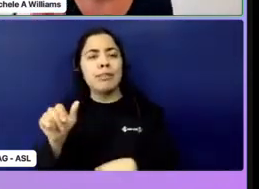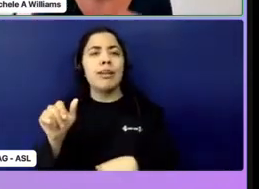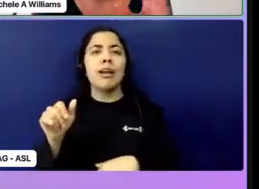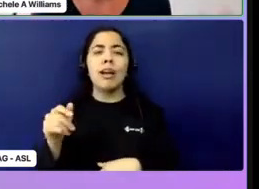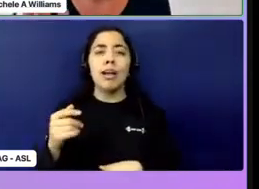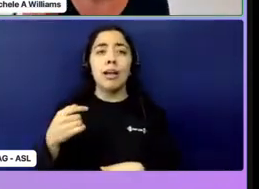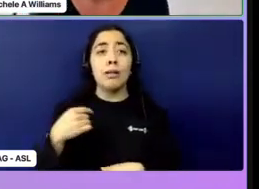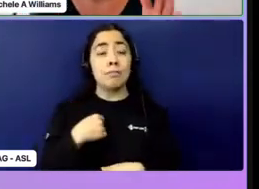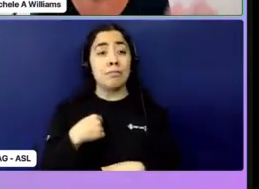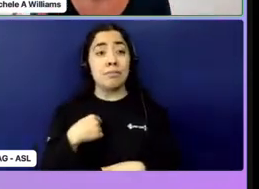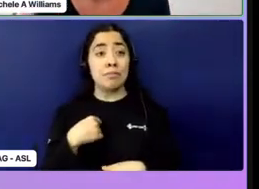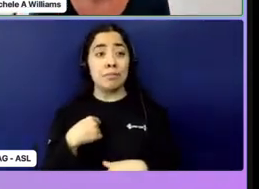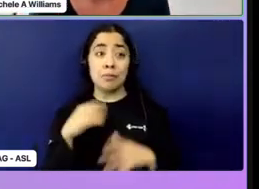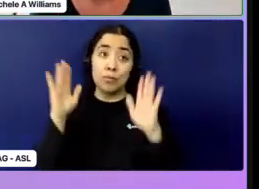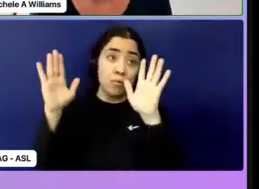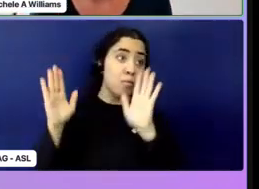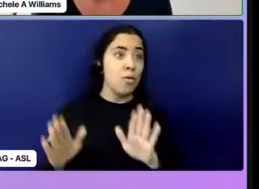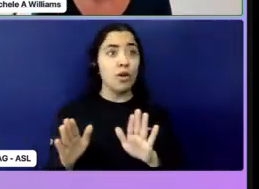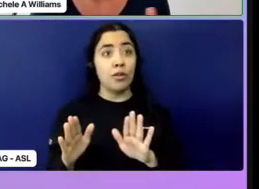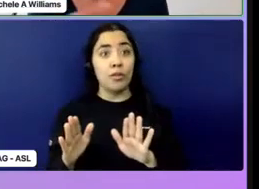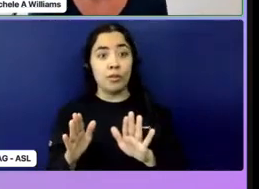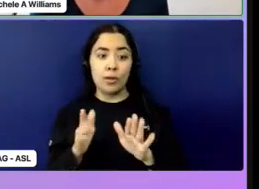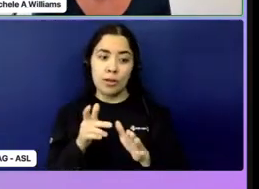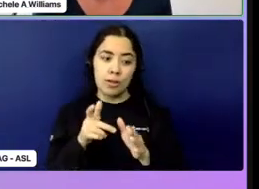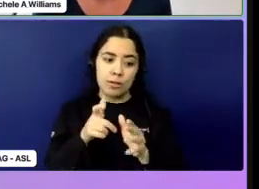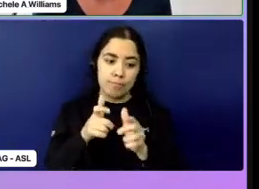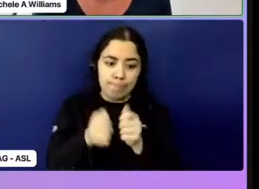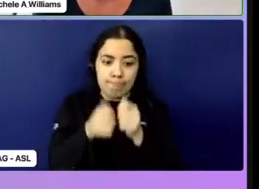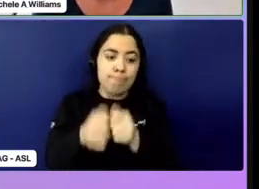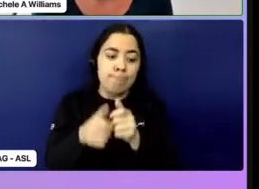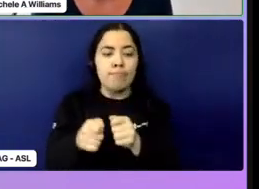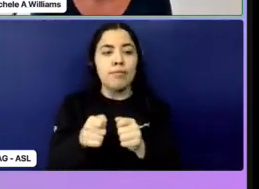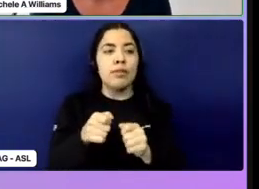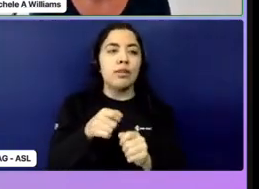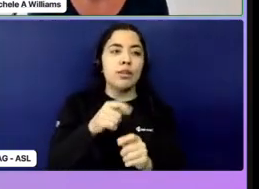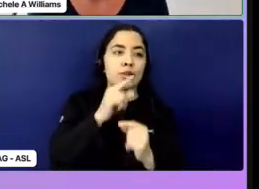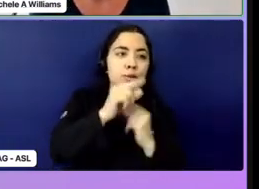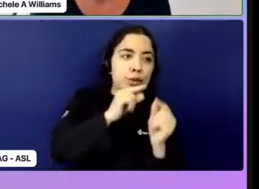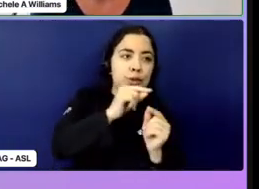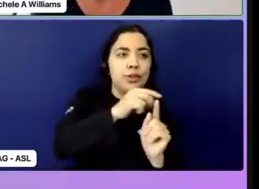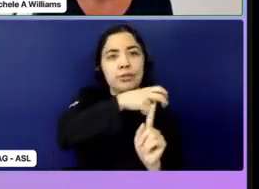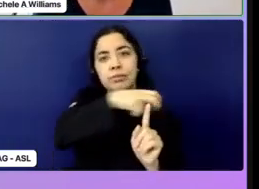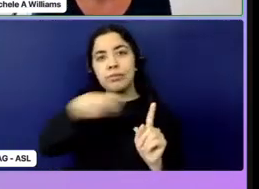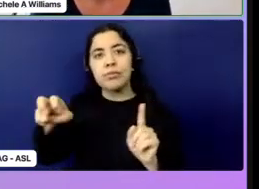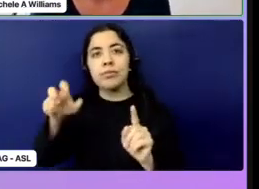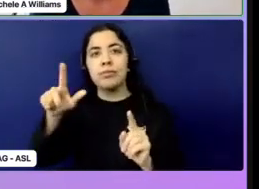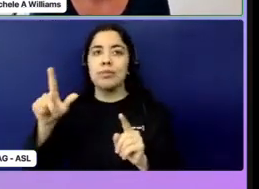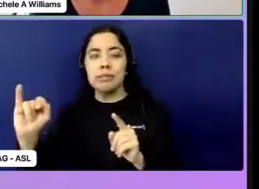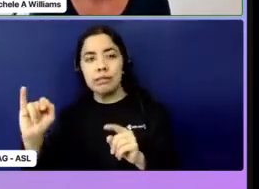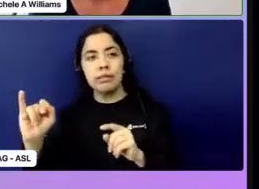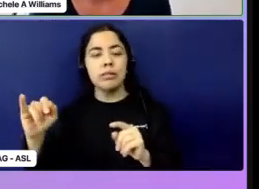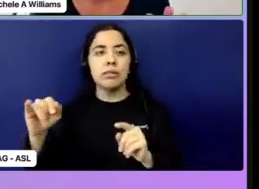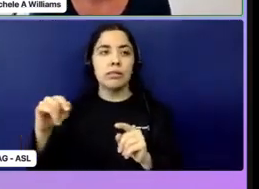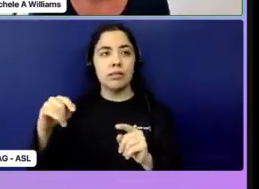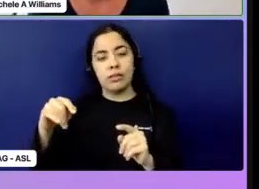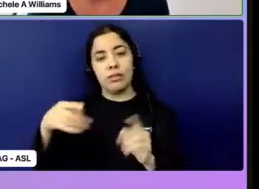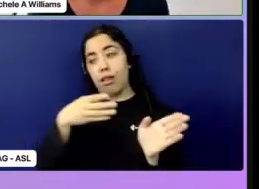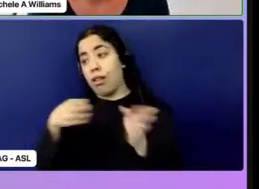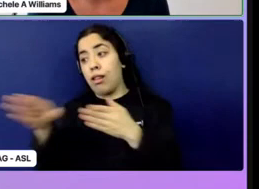able to give you, thank you so much though and again connect with me on social, I'm not the greatest at social, but I'm trying to get better, and I'm giving little nuggets